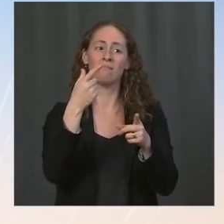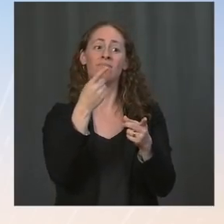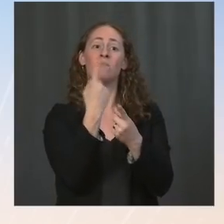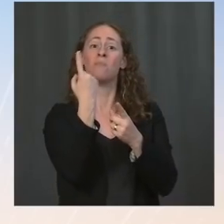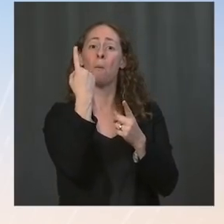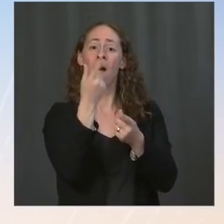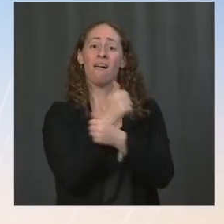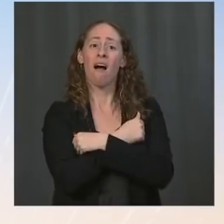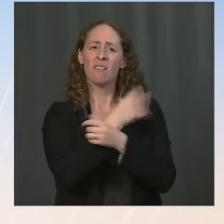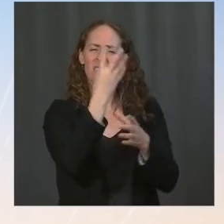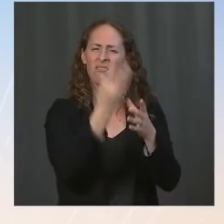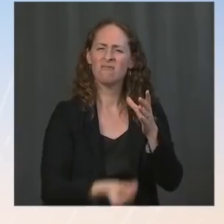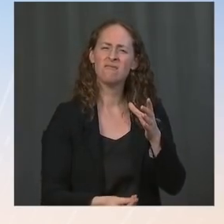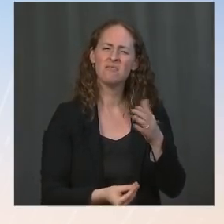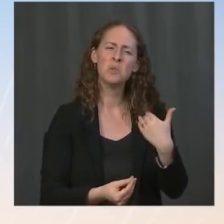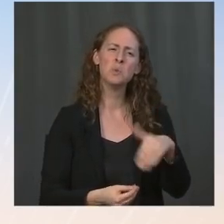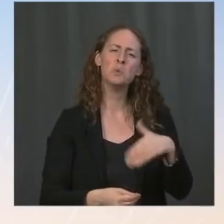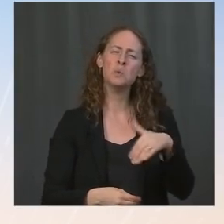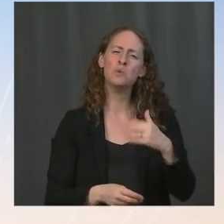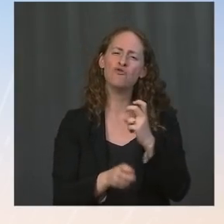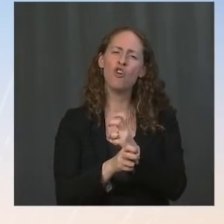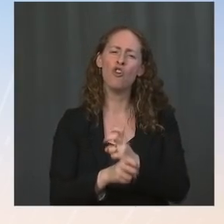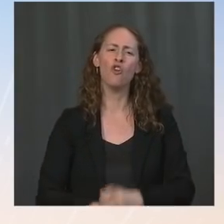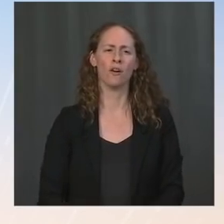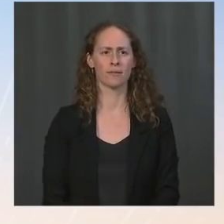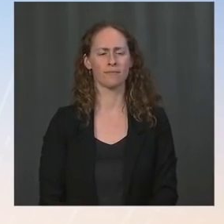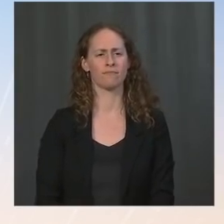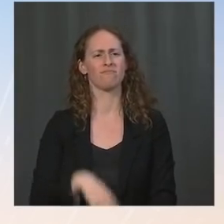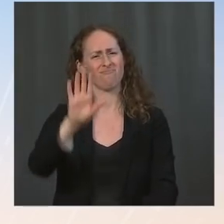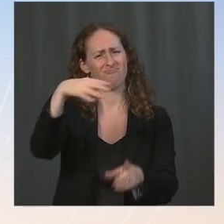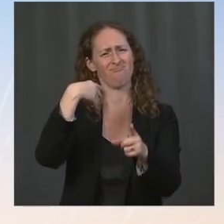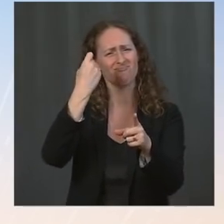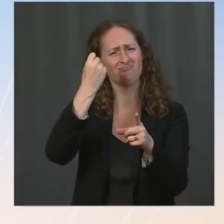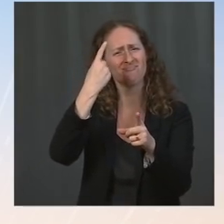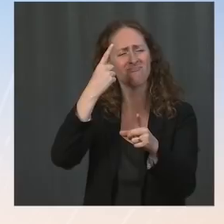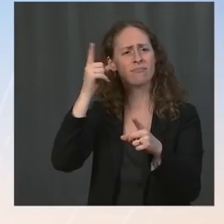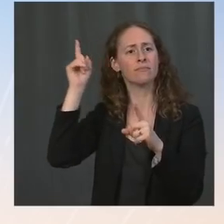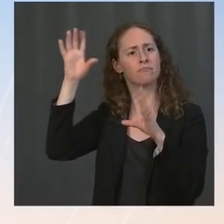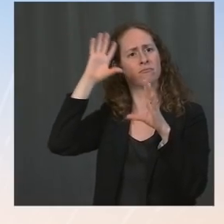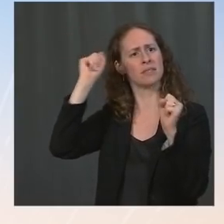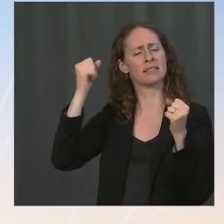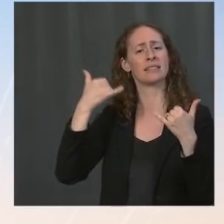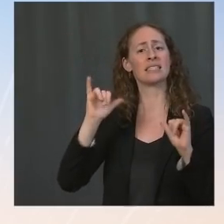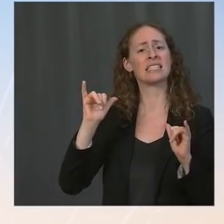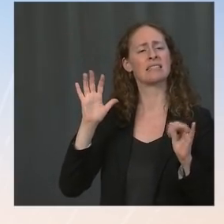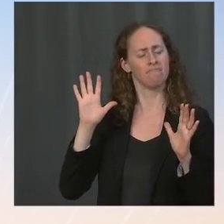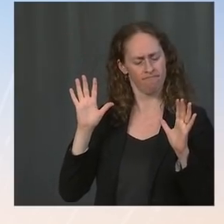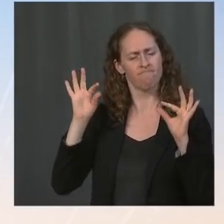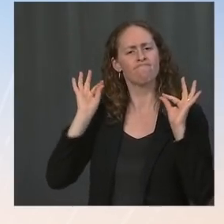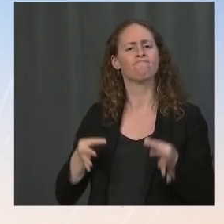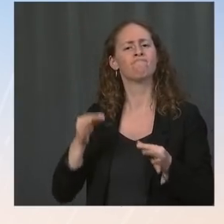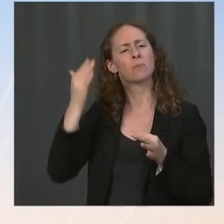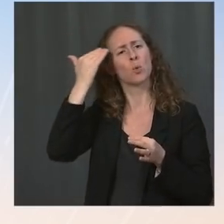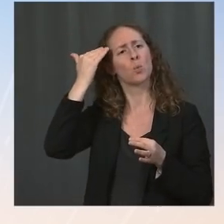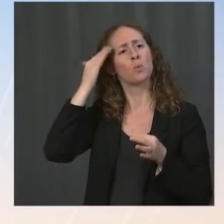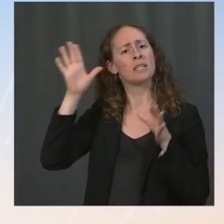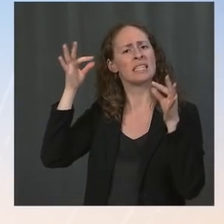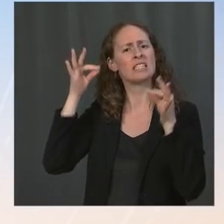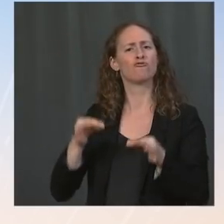the President stands by his decision to bring our men and women home from Afghanistan. Because if he had not, his view